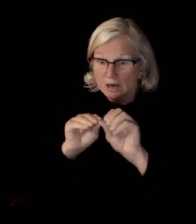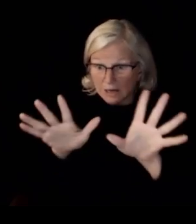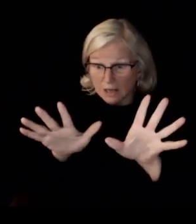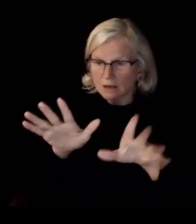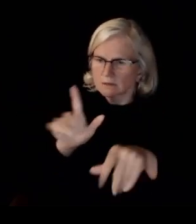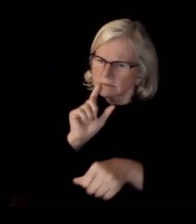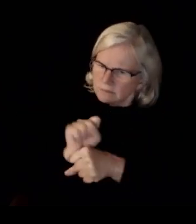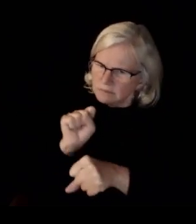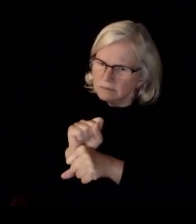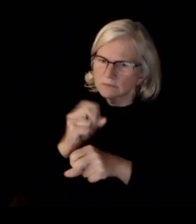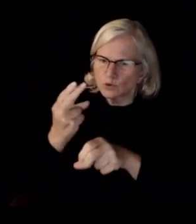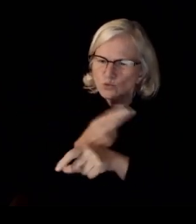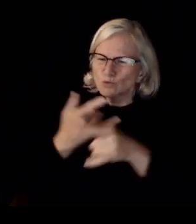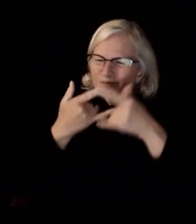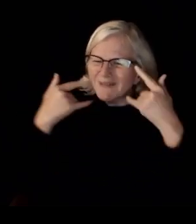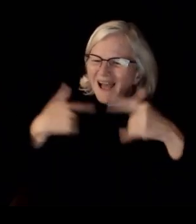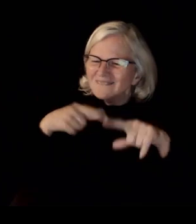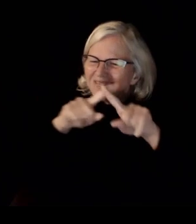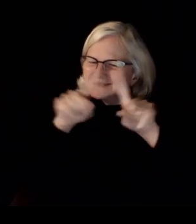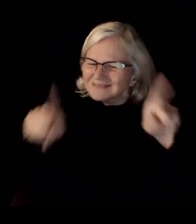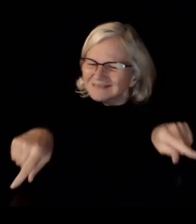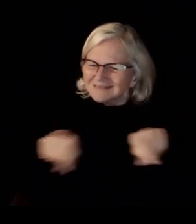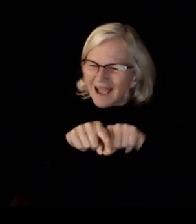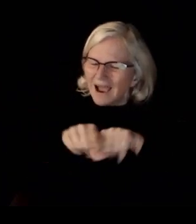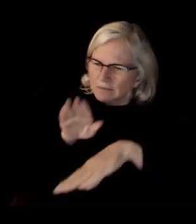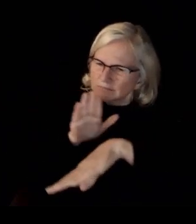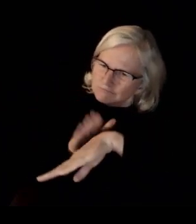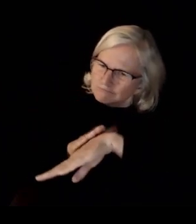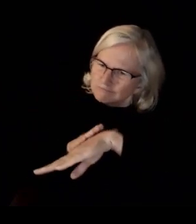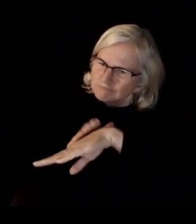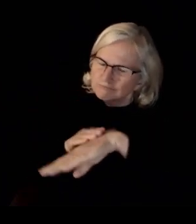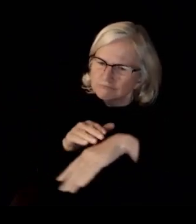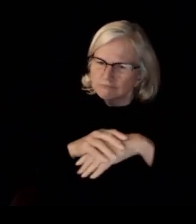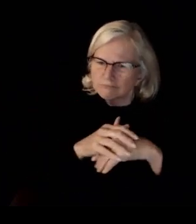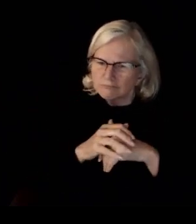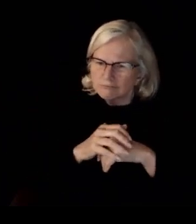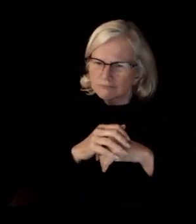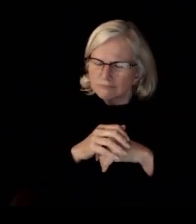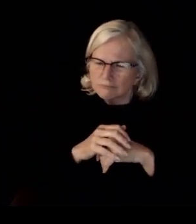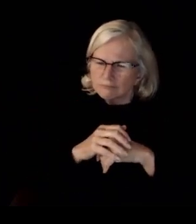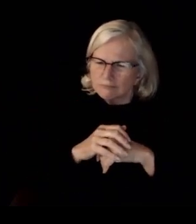their place of business so it's kind of a multi-pronged approach if you will but the